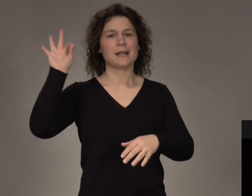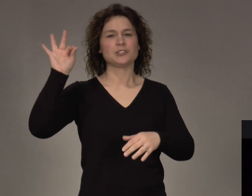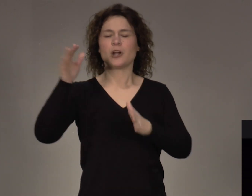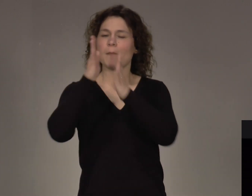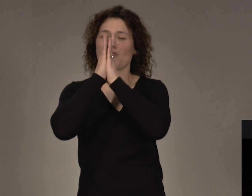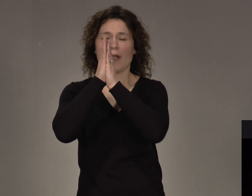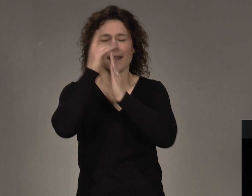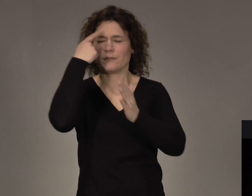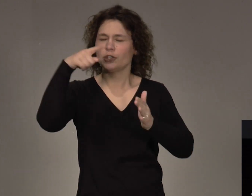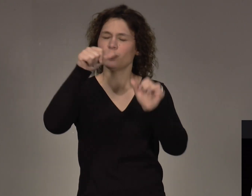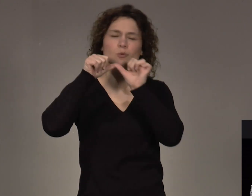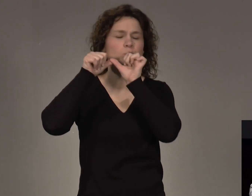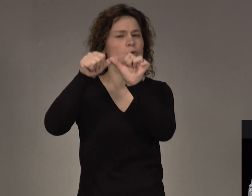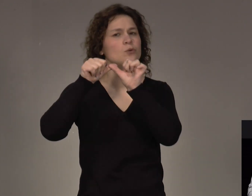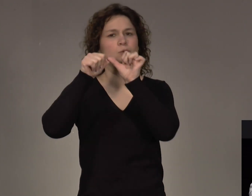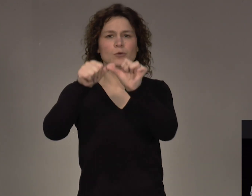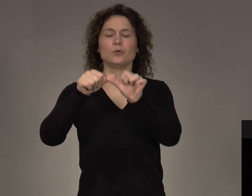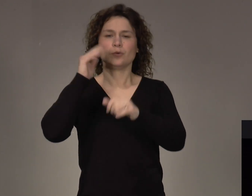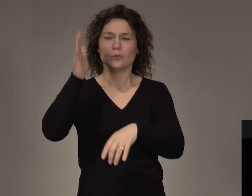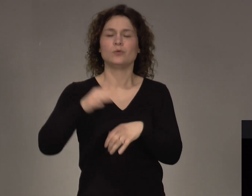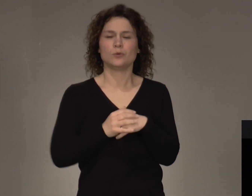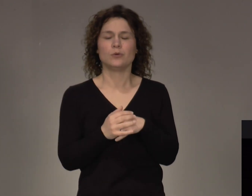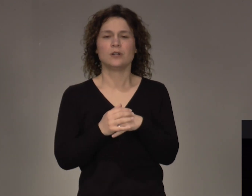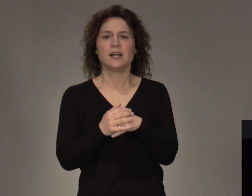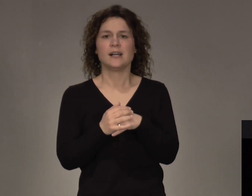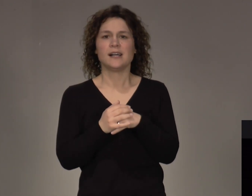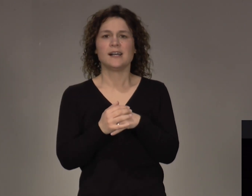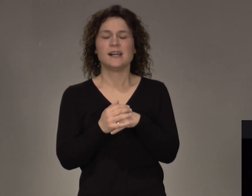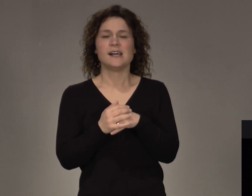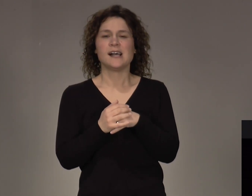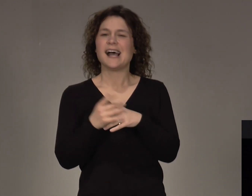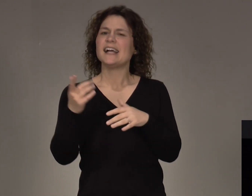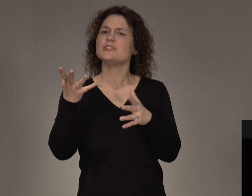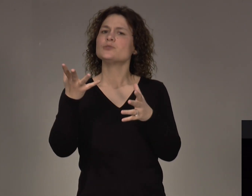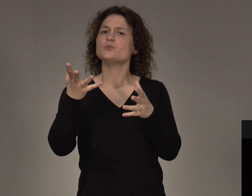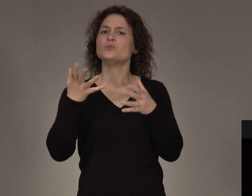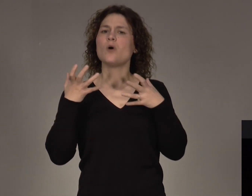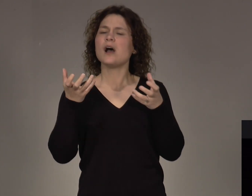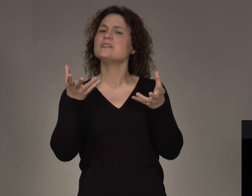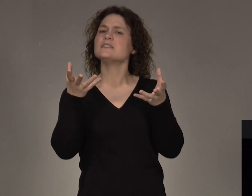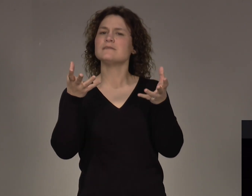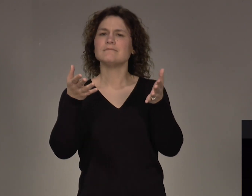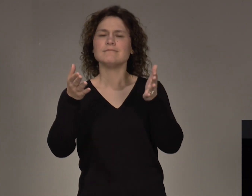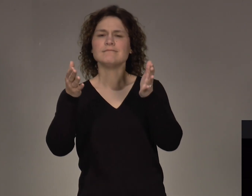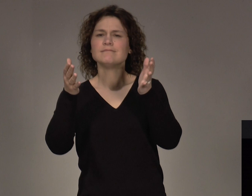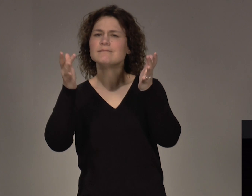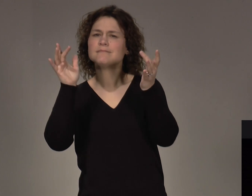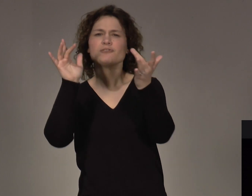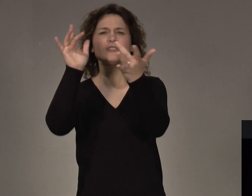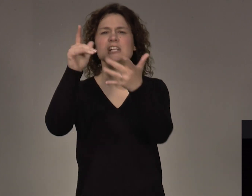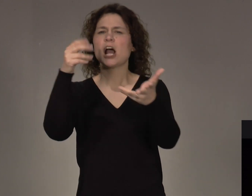ceasing and I just want to reach out to those who may have made a decision to be